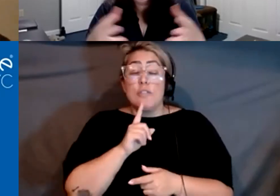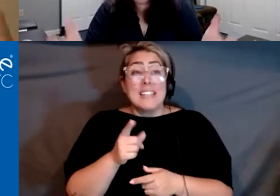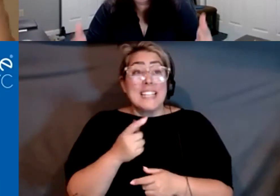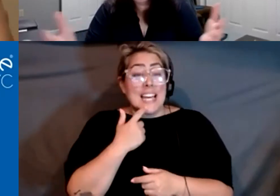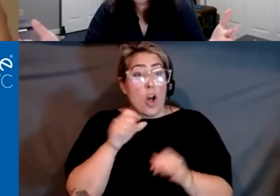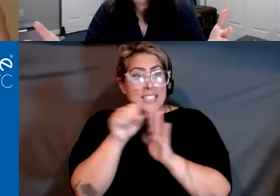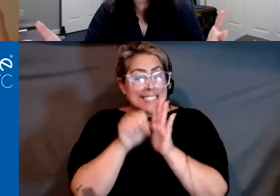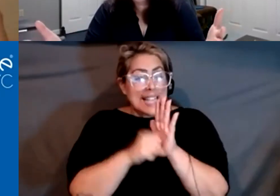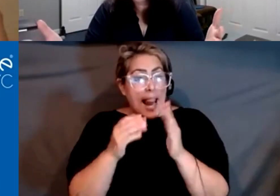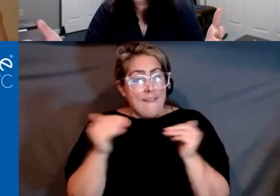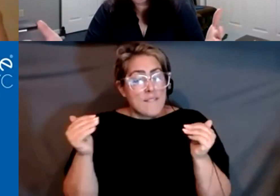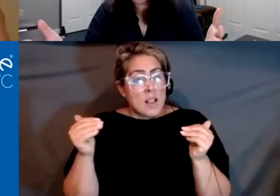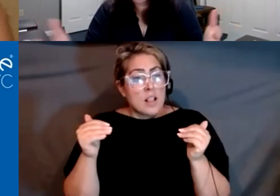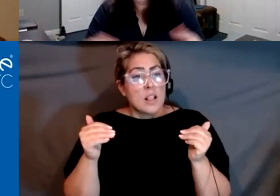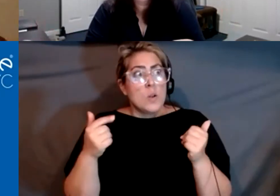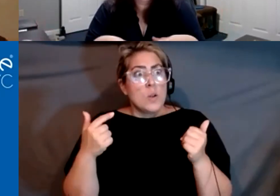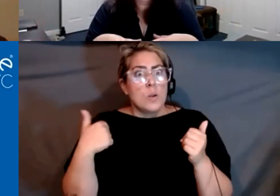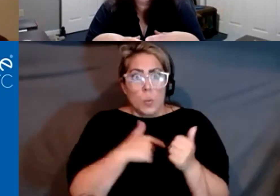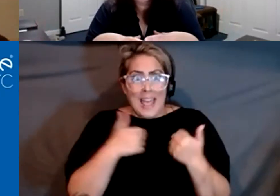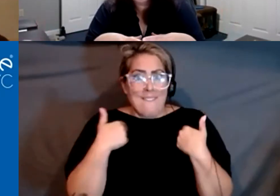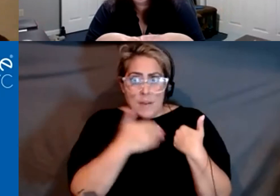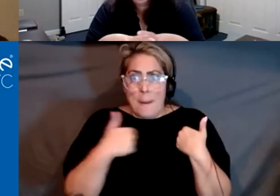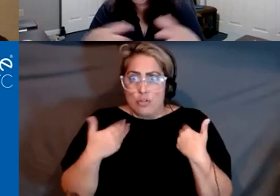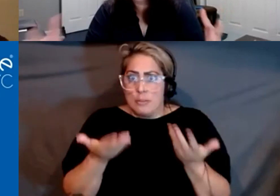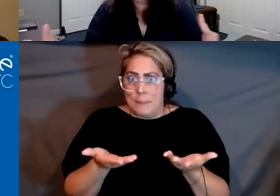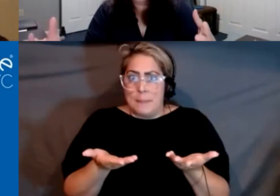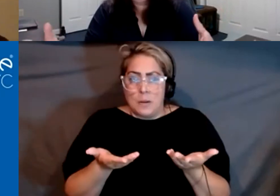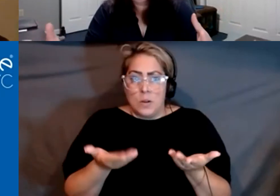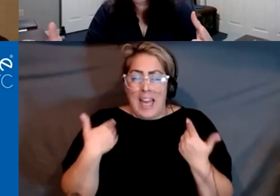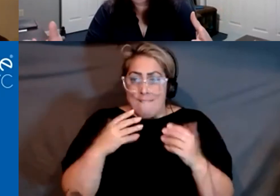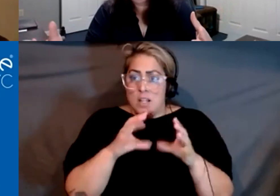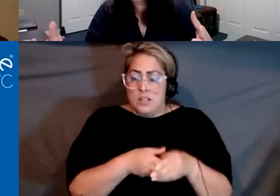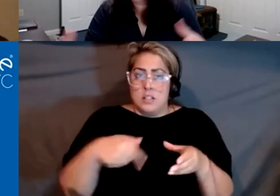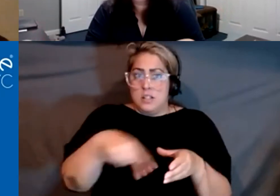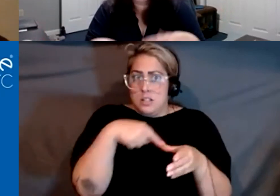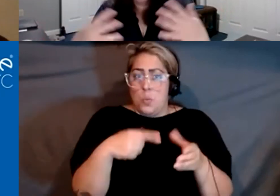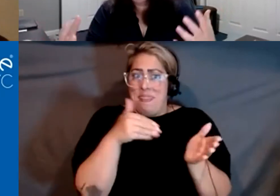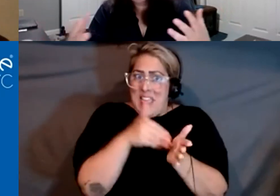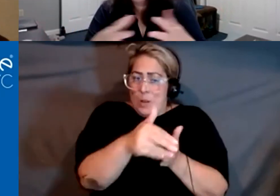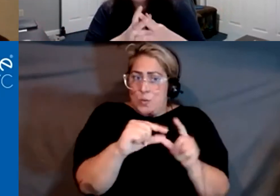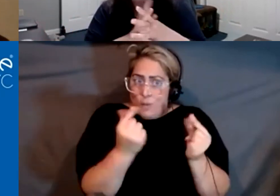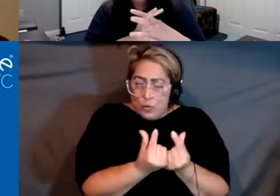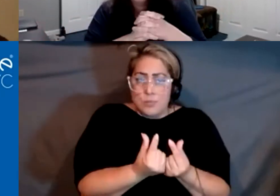To say we have this membership and there are thousands of performing arts groups and independent venues. For-profit.